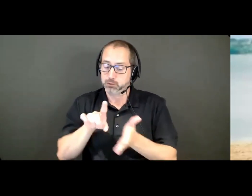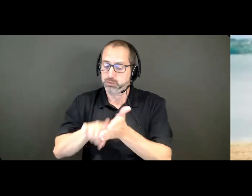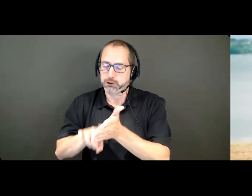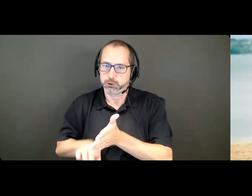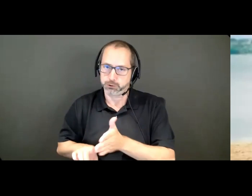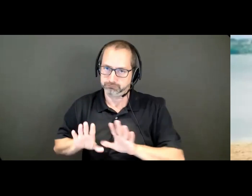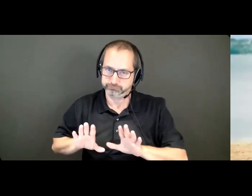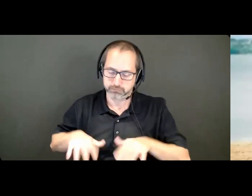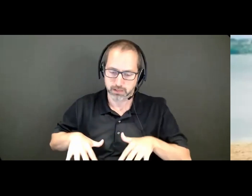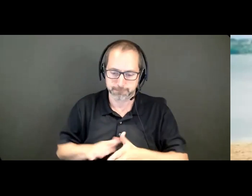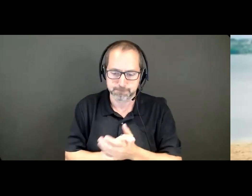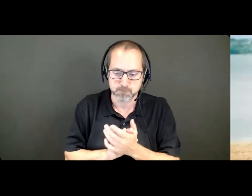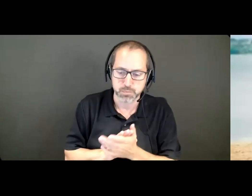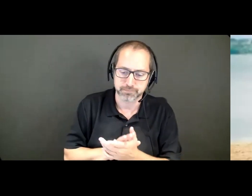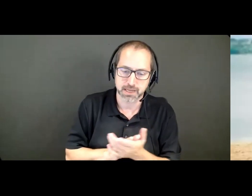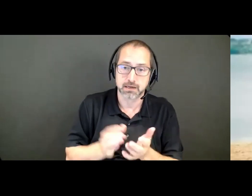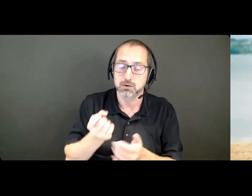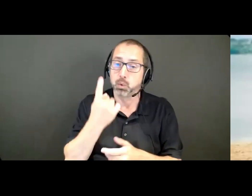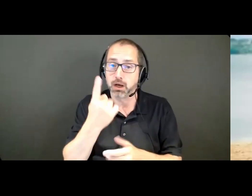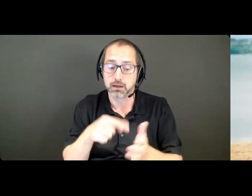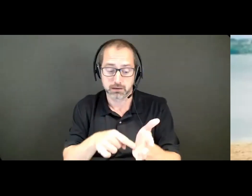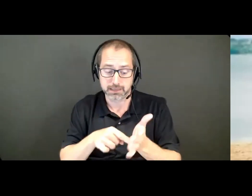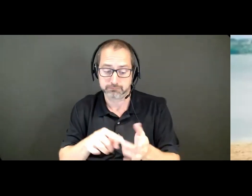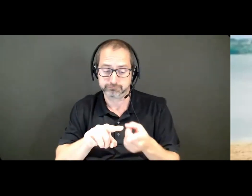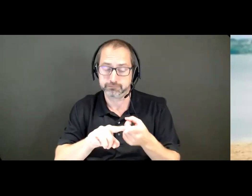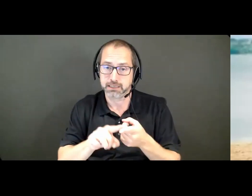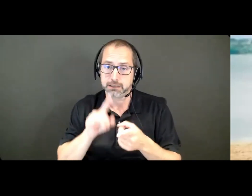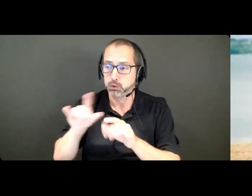one of the things that has really shown itself in the development of standards is the lack of